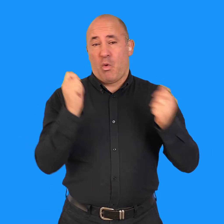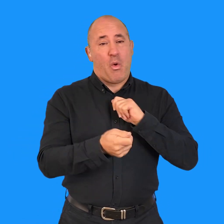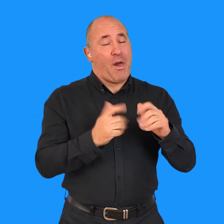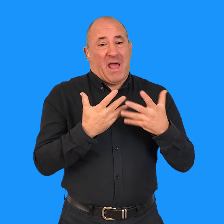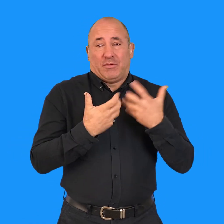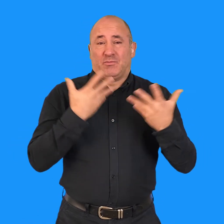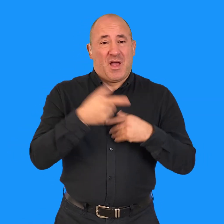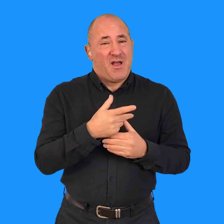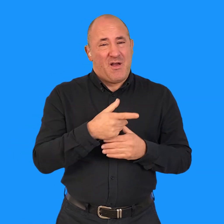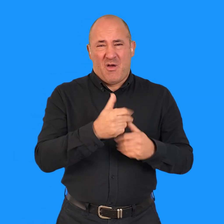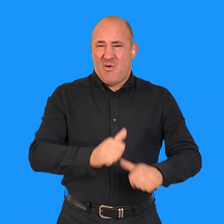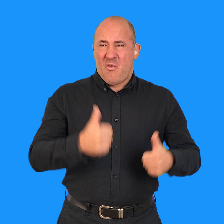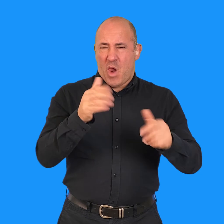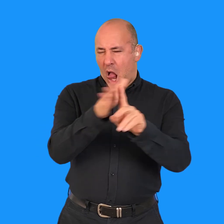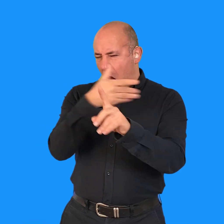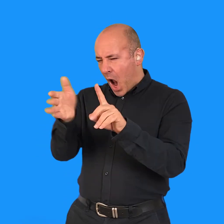There's no other way to describe her.